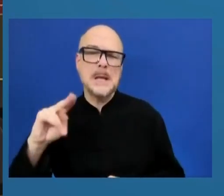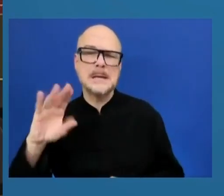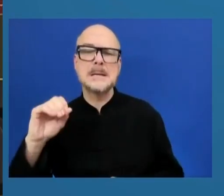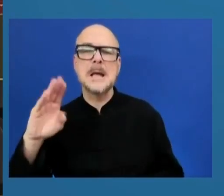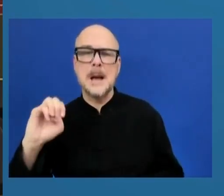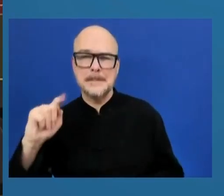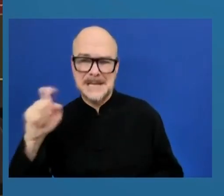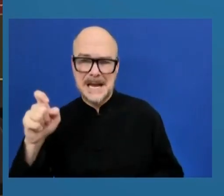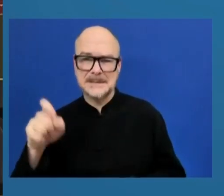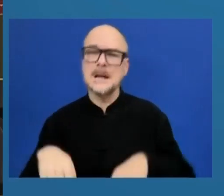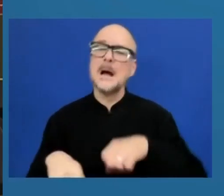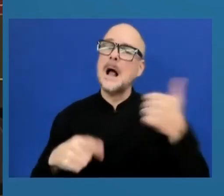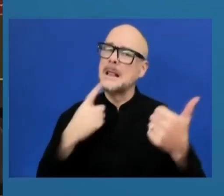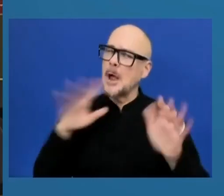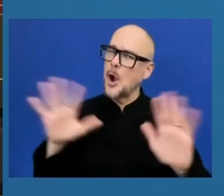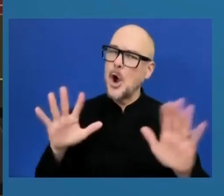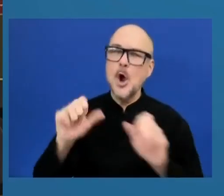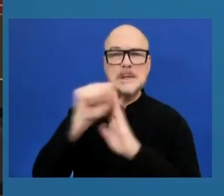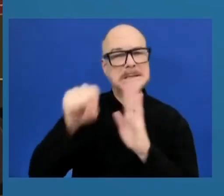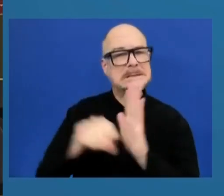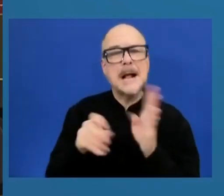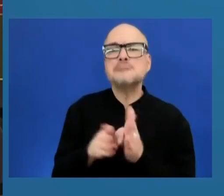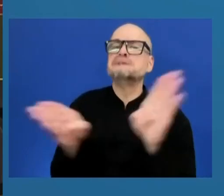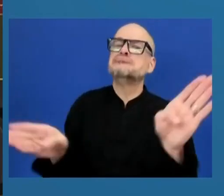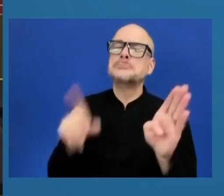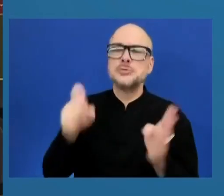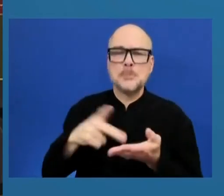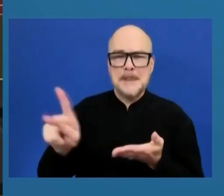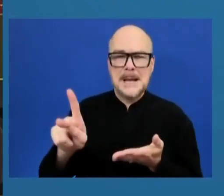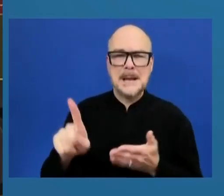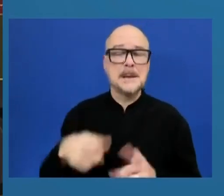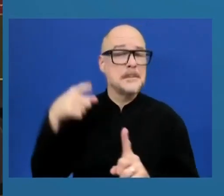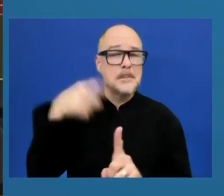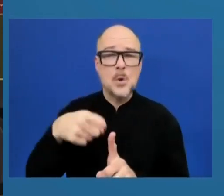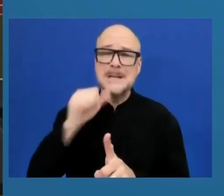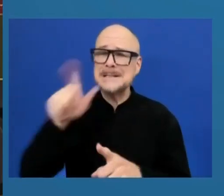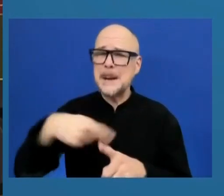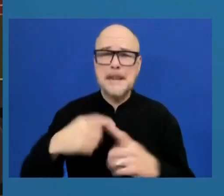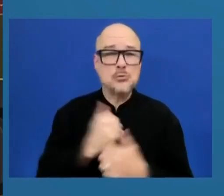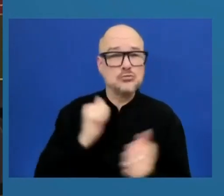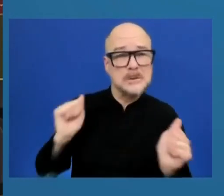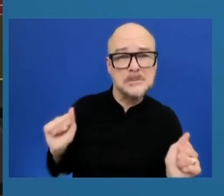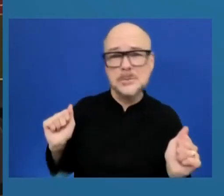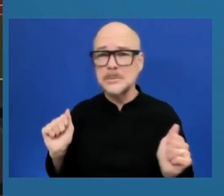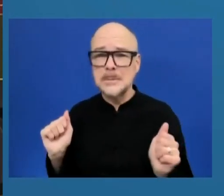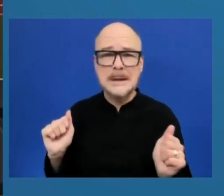I want you to know this that it's not a matter of transparency when it is still an evolving situation.